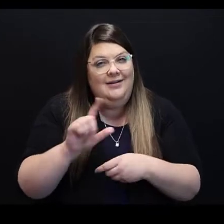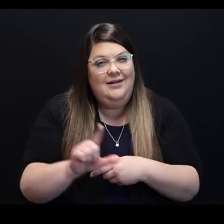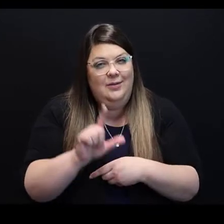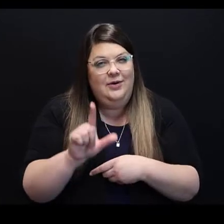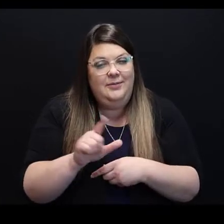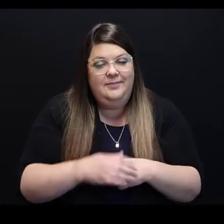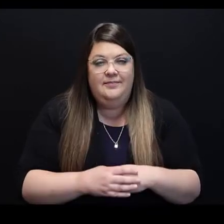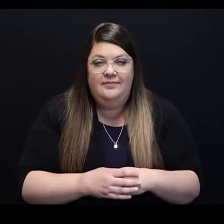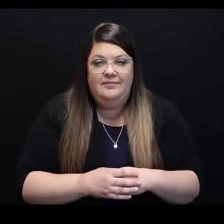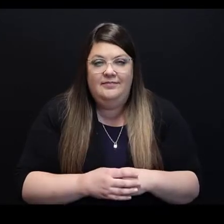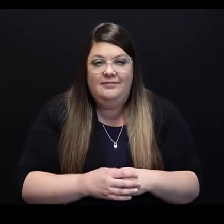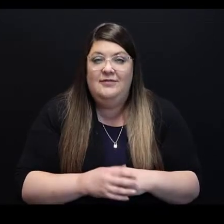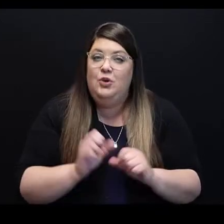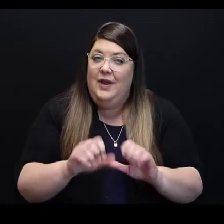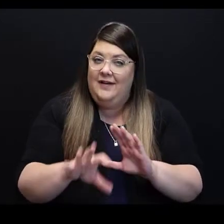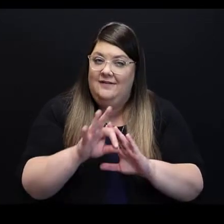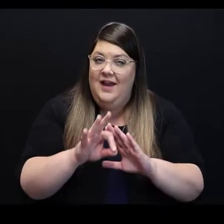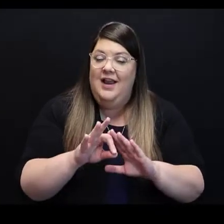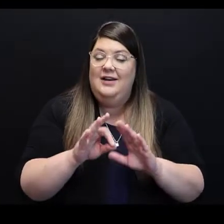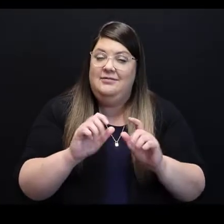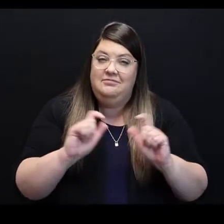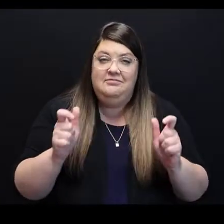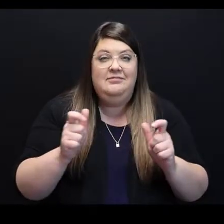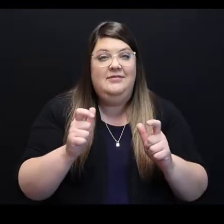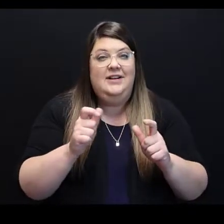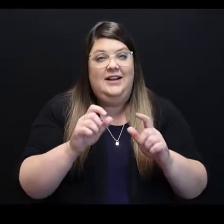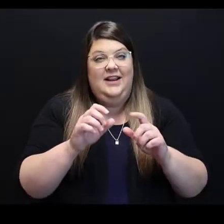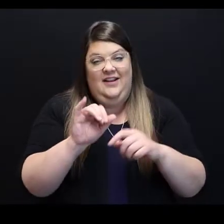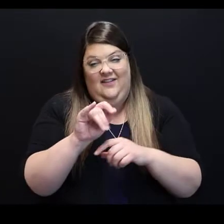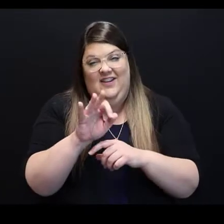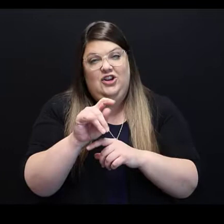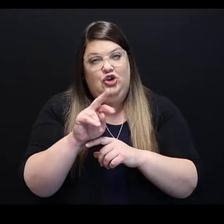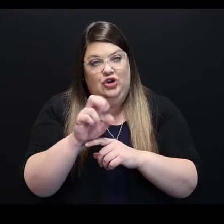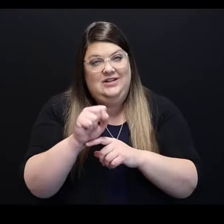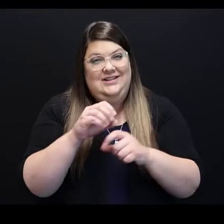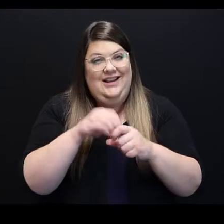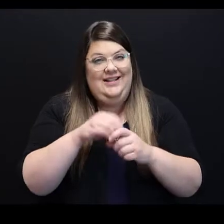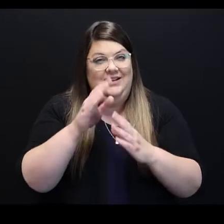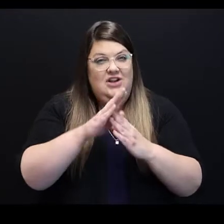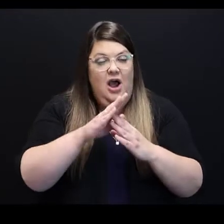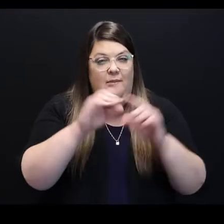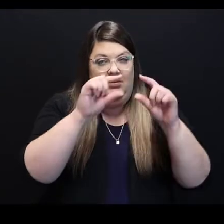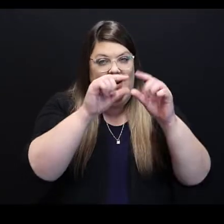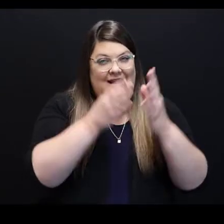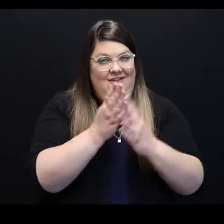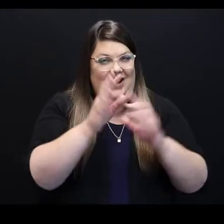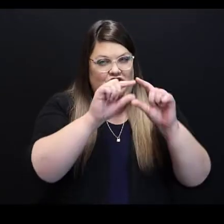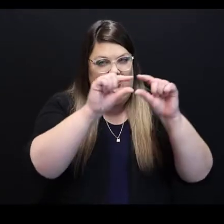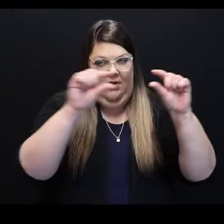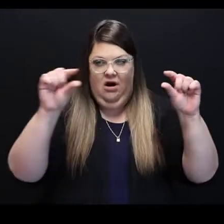You can find major website features in the top navigation bar these include the NCRTM library,